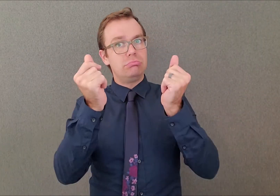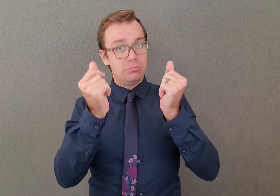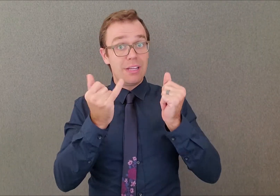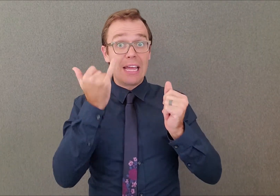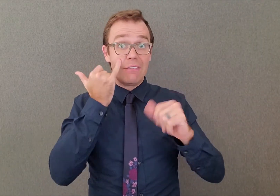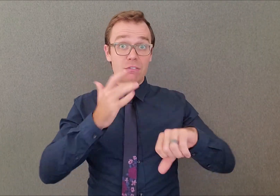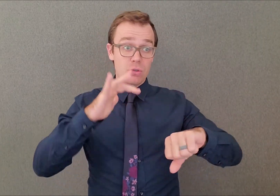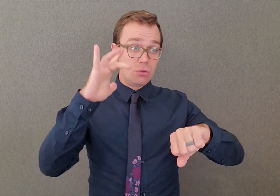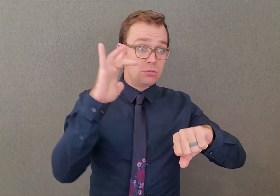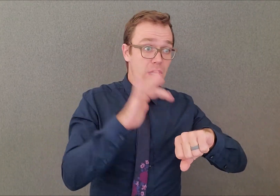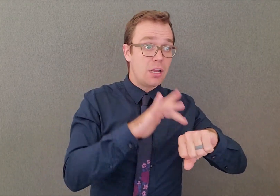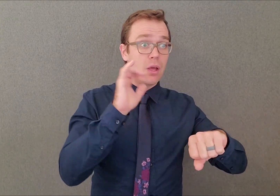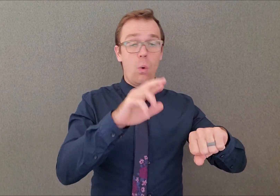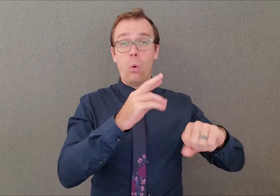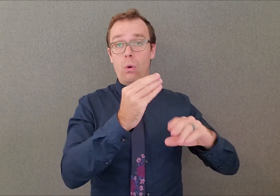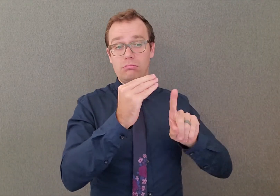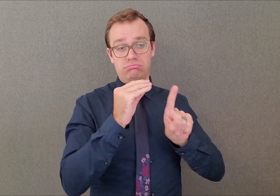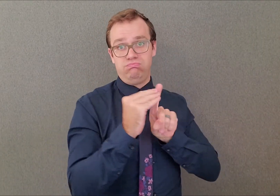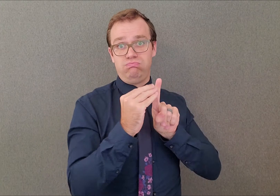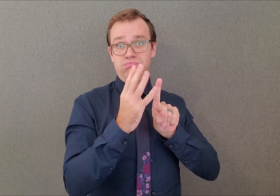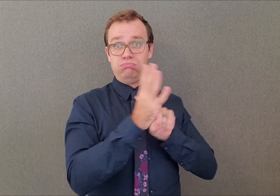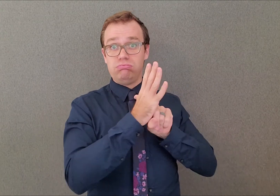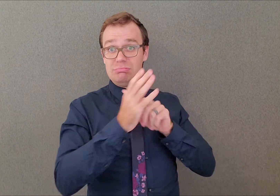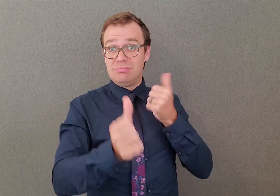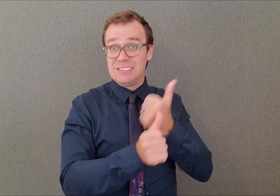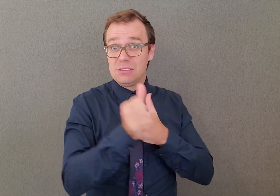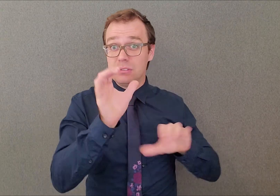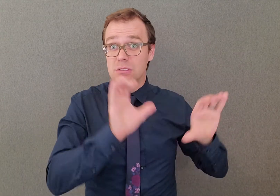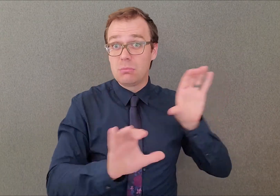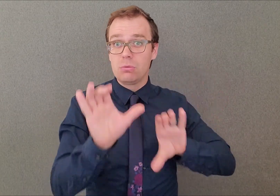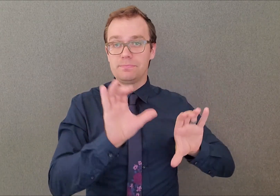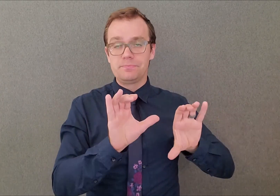with or have been exposed to hazardous chemicals.